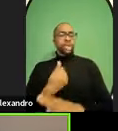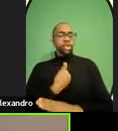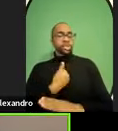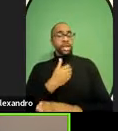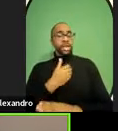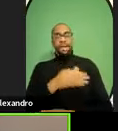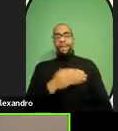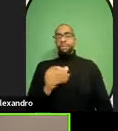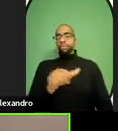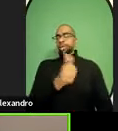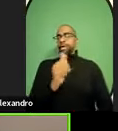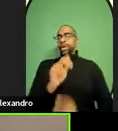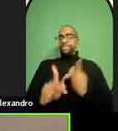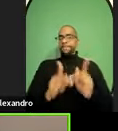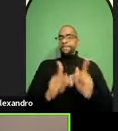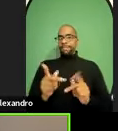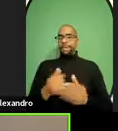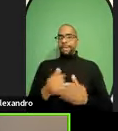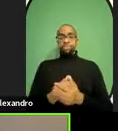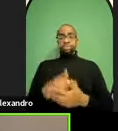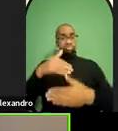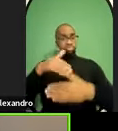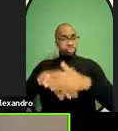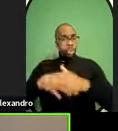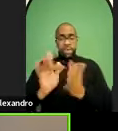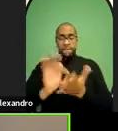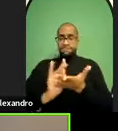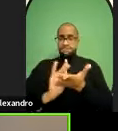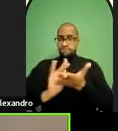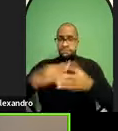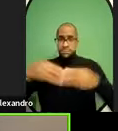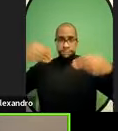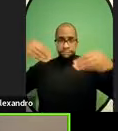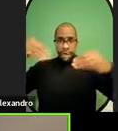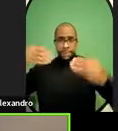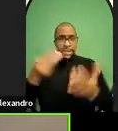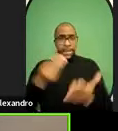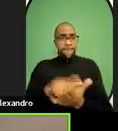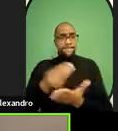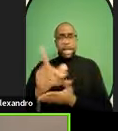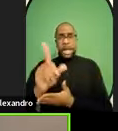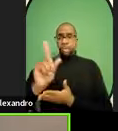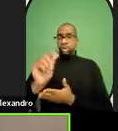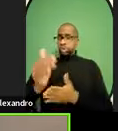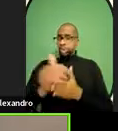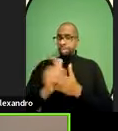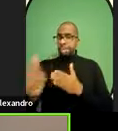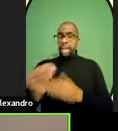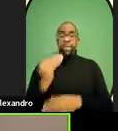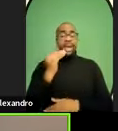that you can do to protect. t yourself and those around you t yourself and those around you, when it comes to testing and like walking into a pharmacy and, you know, getting one of